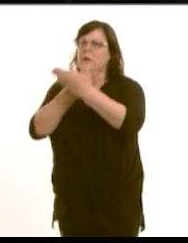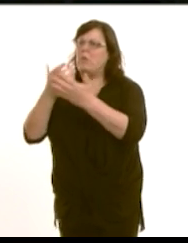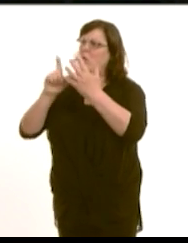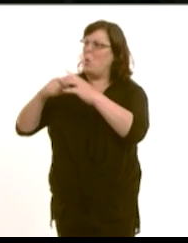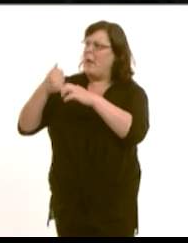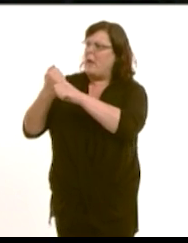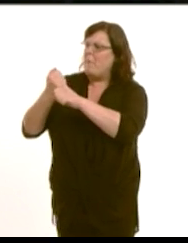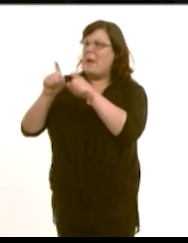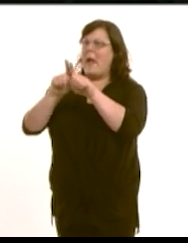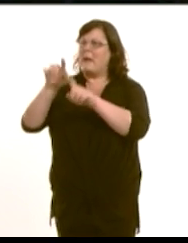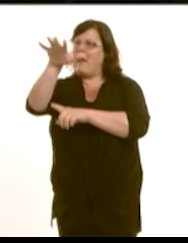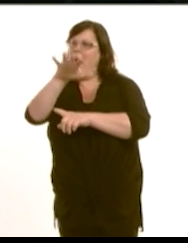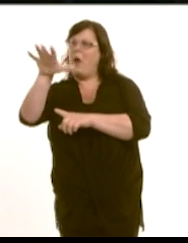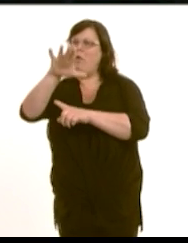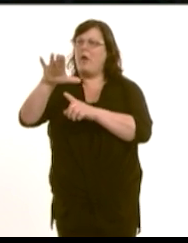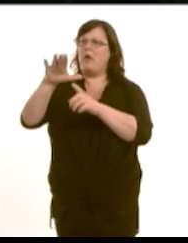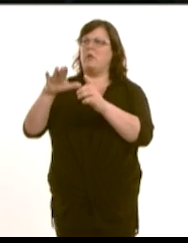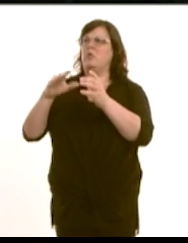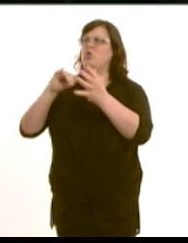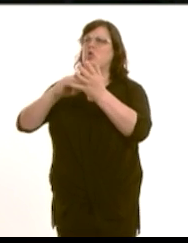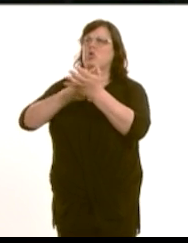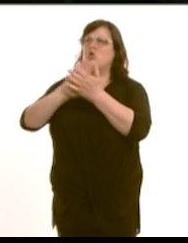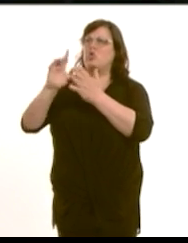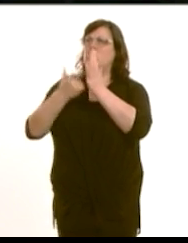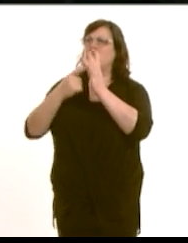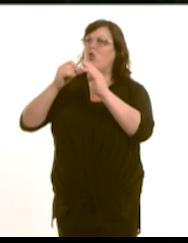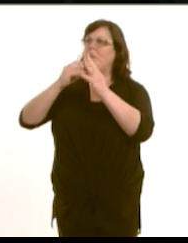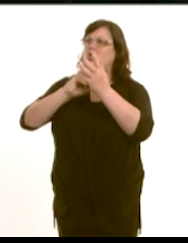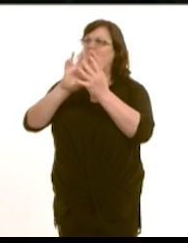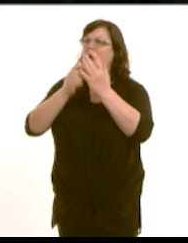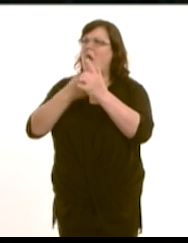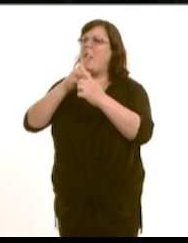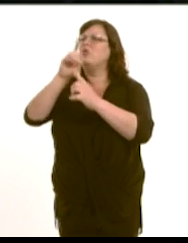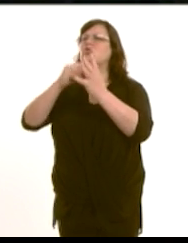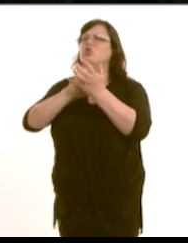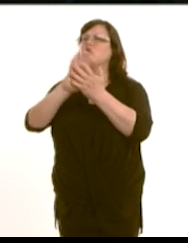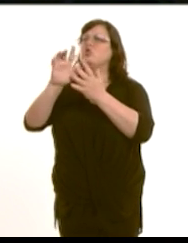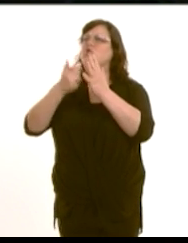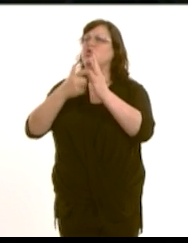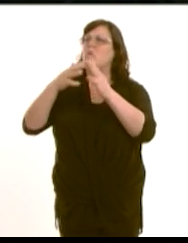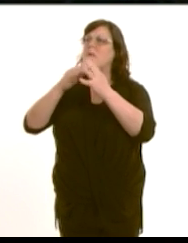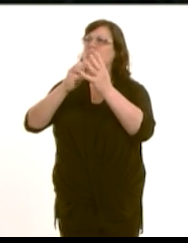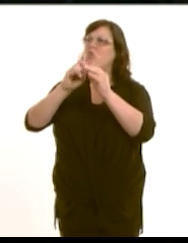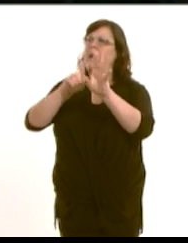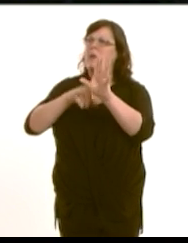and Telford Hospital NHS Trust, to press the case for specialist services to be retained in Shropshire?